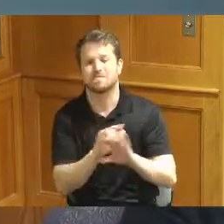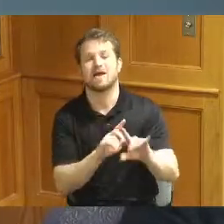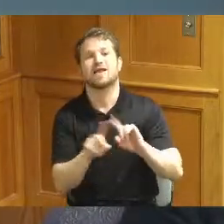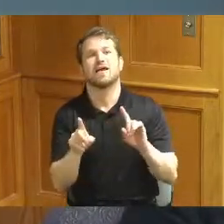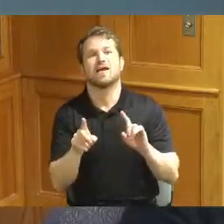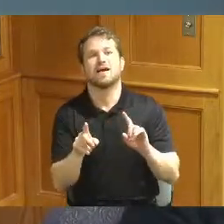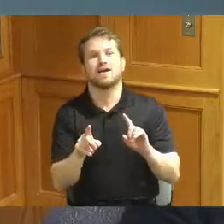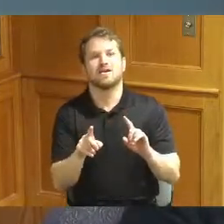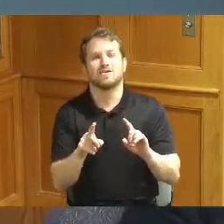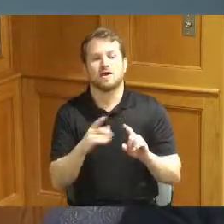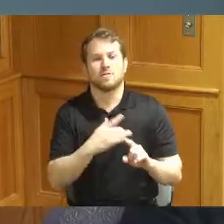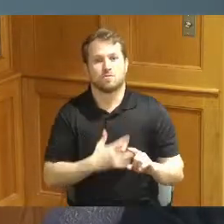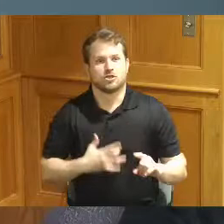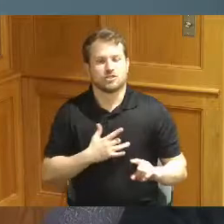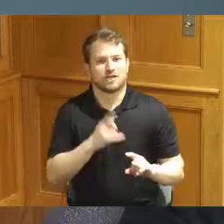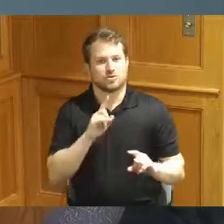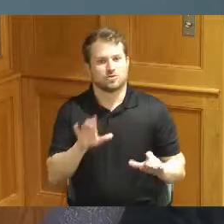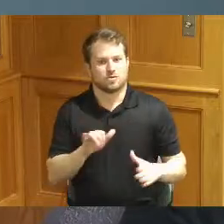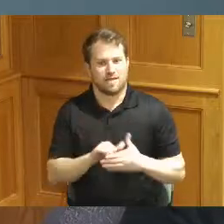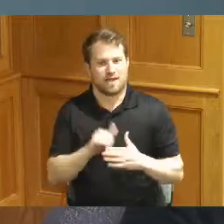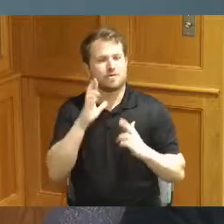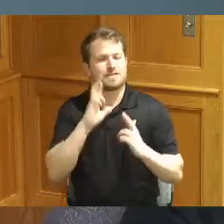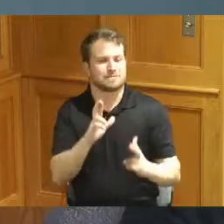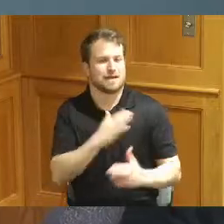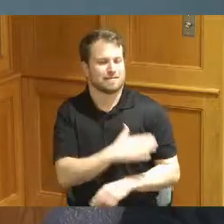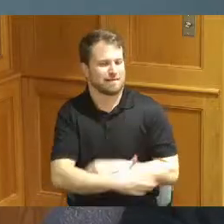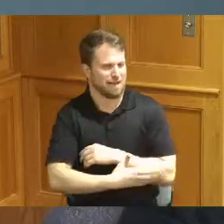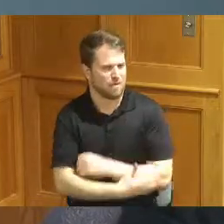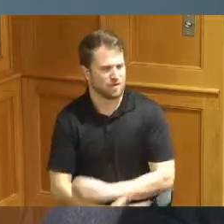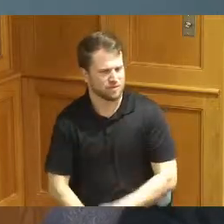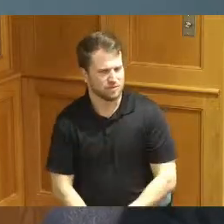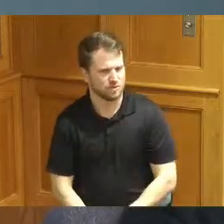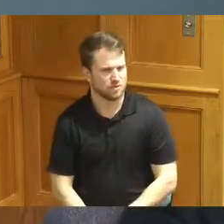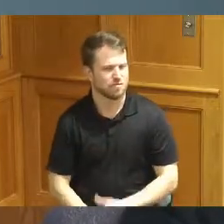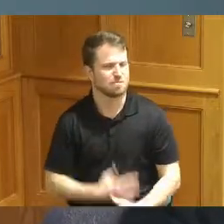doing that and being respectful of the county so thank you so much looking forward to it